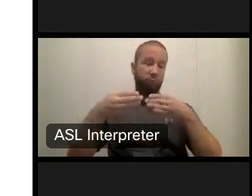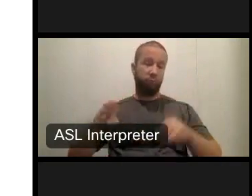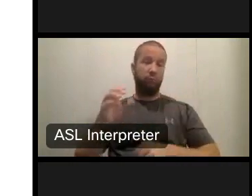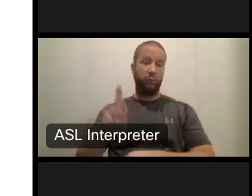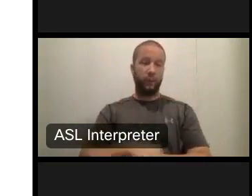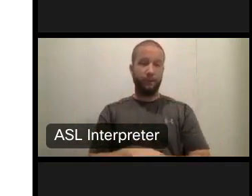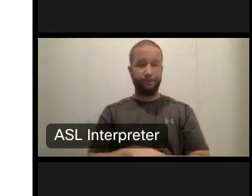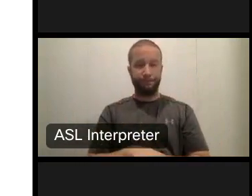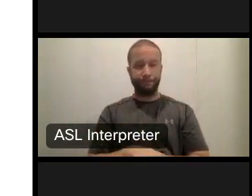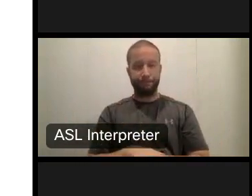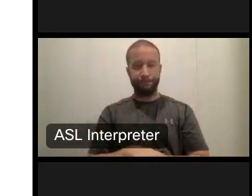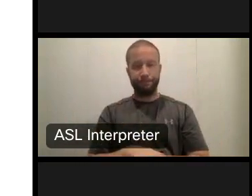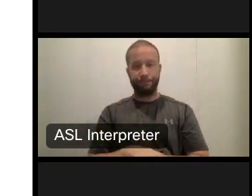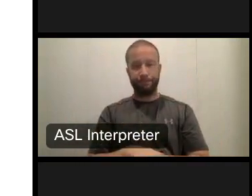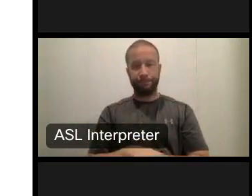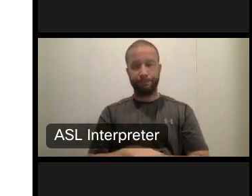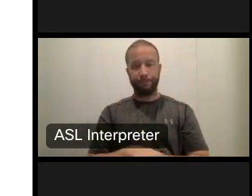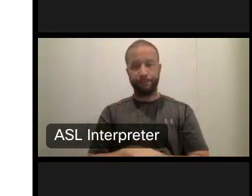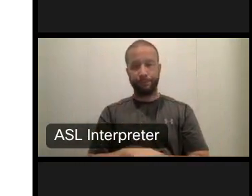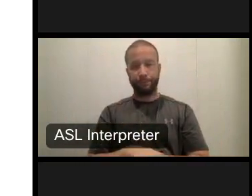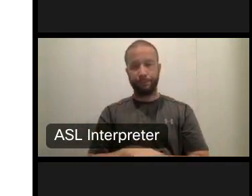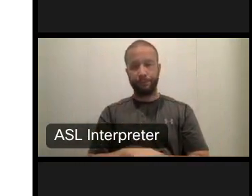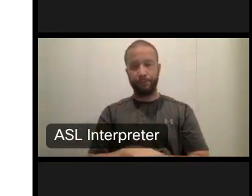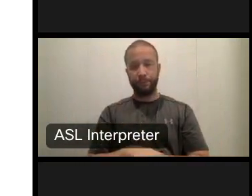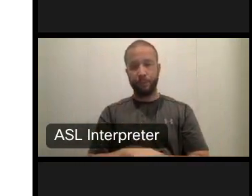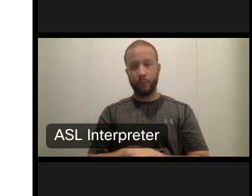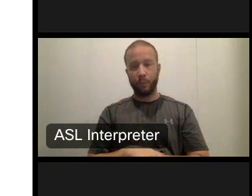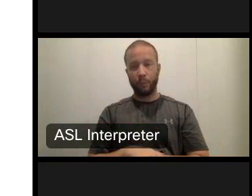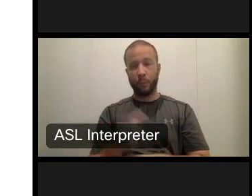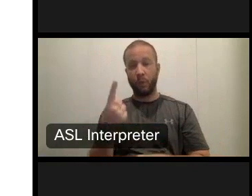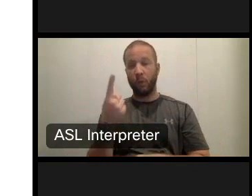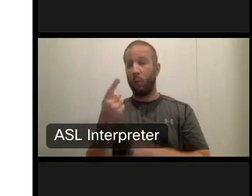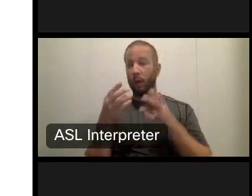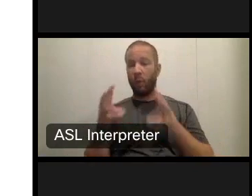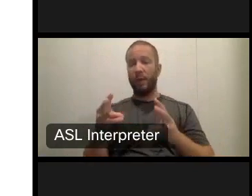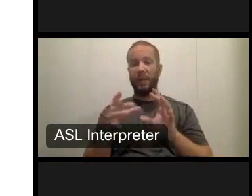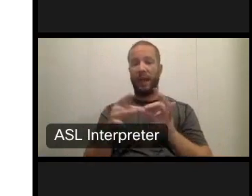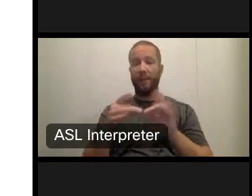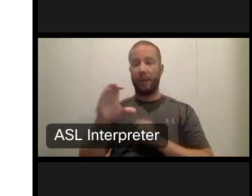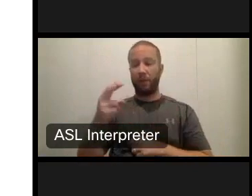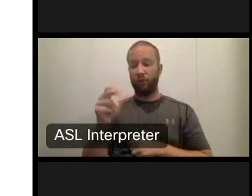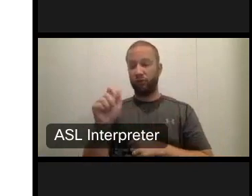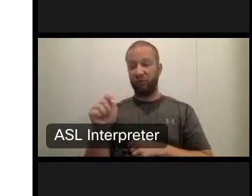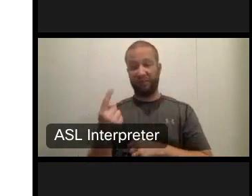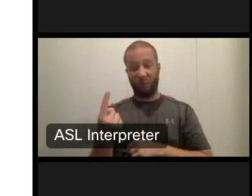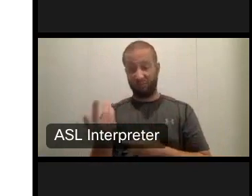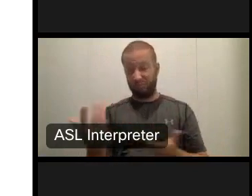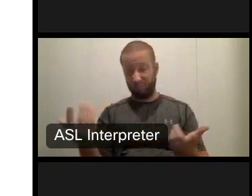using WebEx chat only use this if you have a comment or question during the presentation send